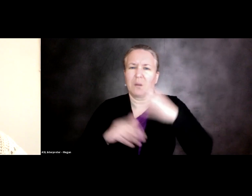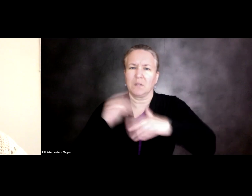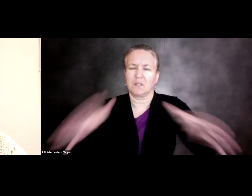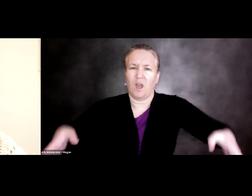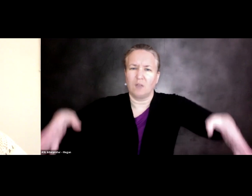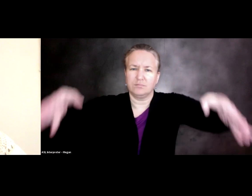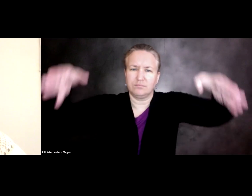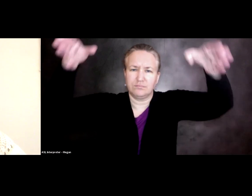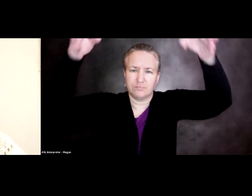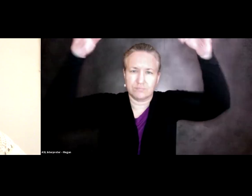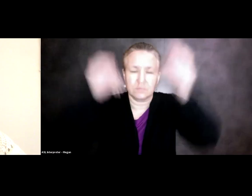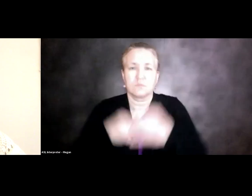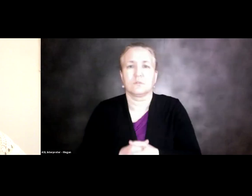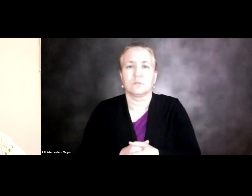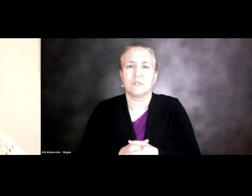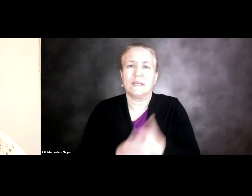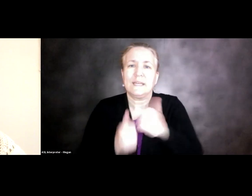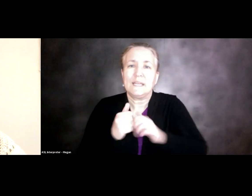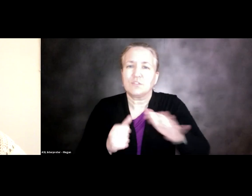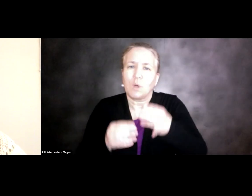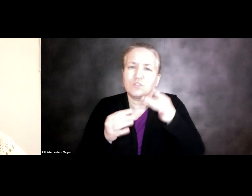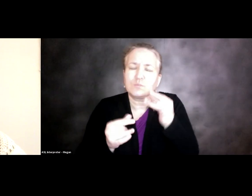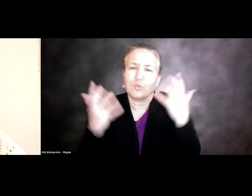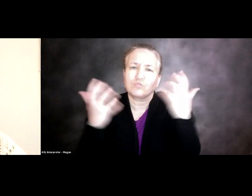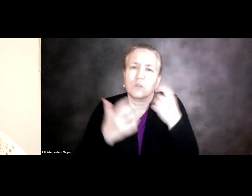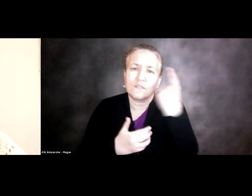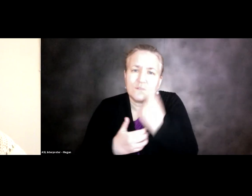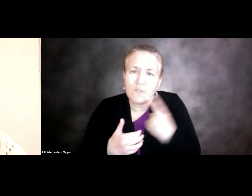Each of their smooth dark faces shaded with a wide brimmed hat,